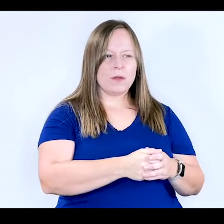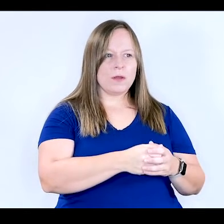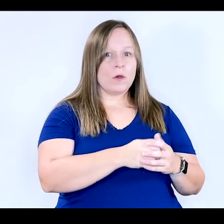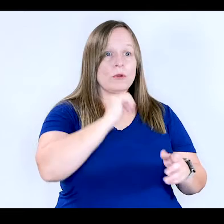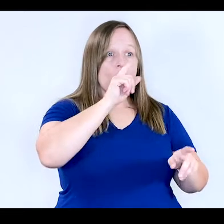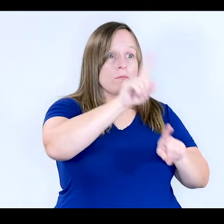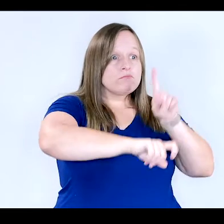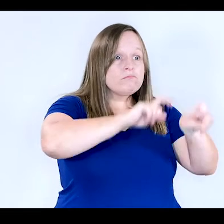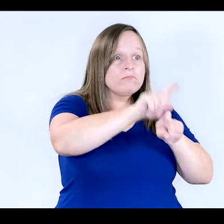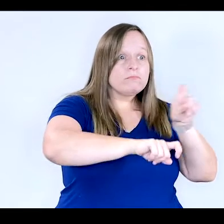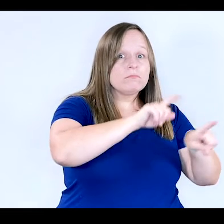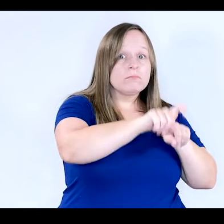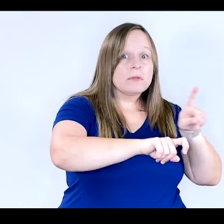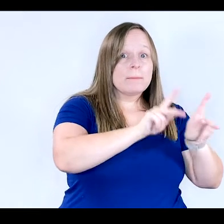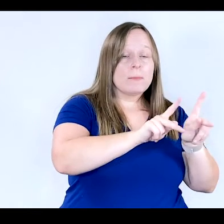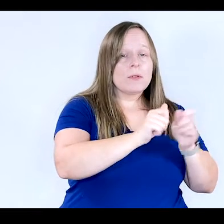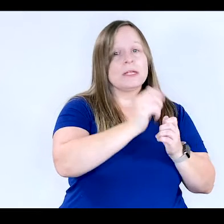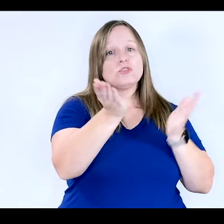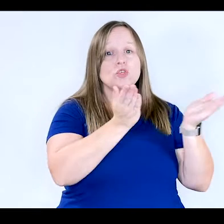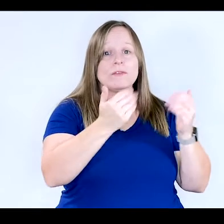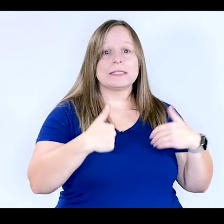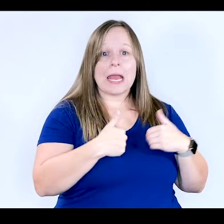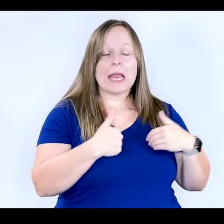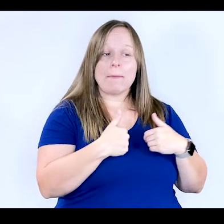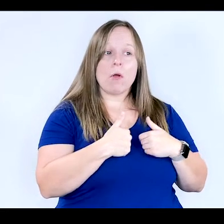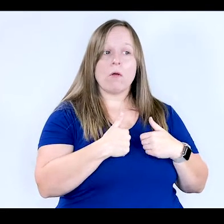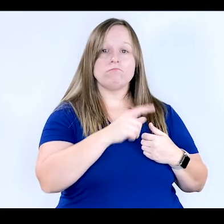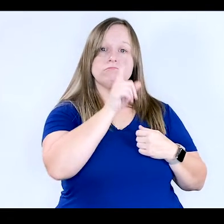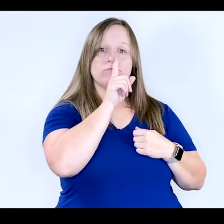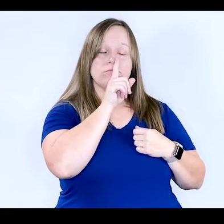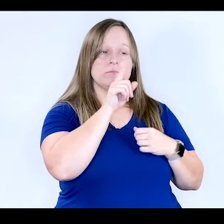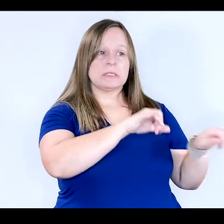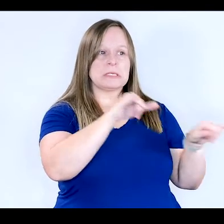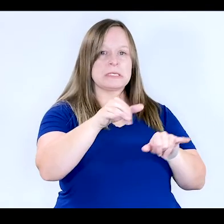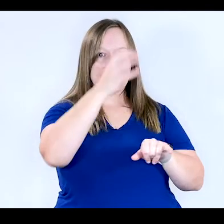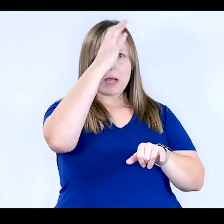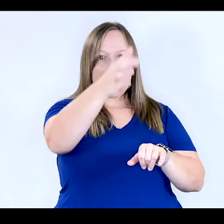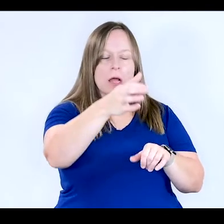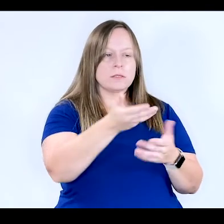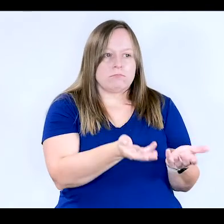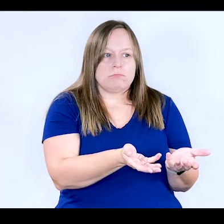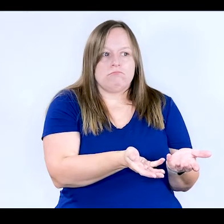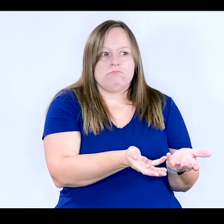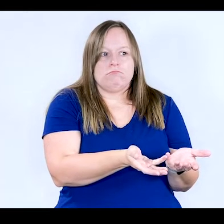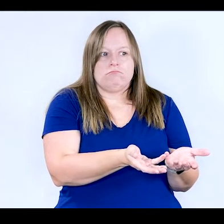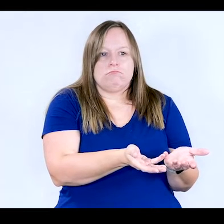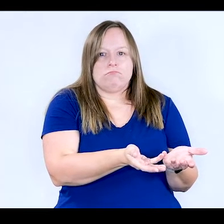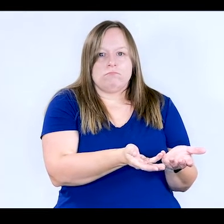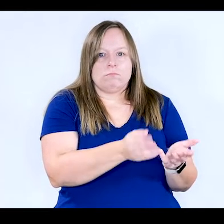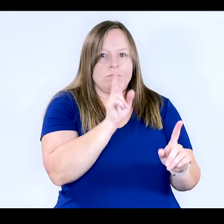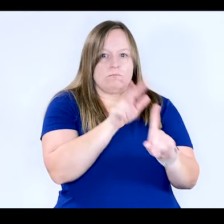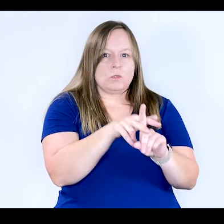interrogate folks who need a service animal about exactly what-- training those service animals got or anything like that.